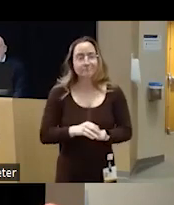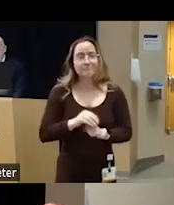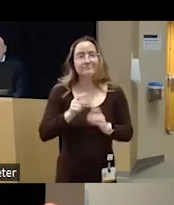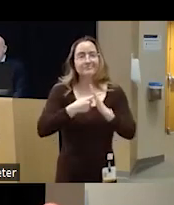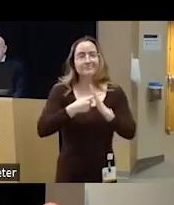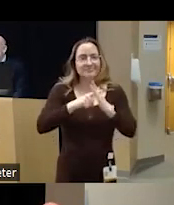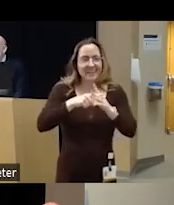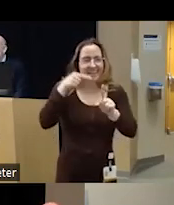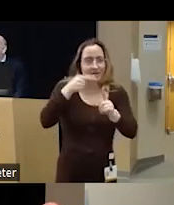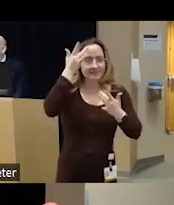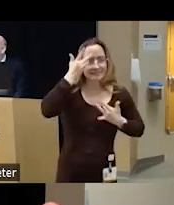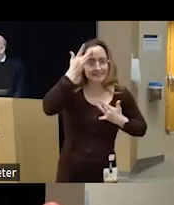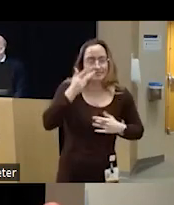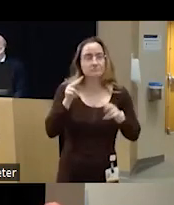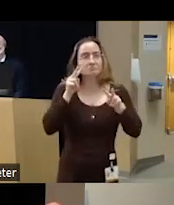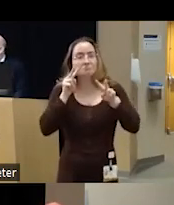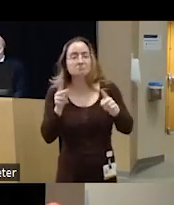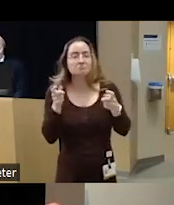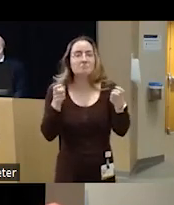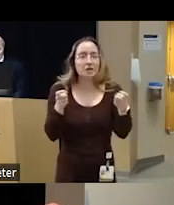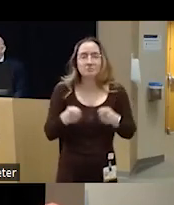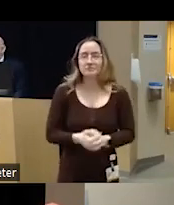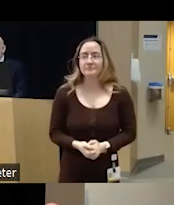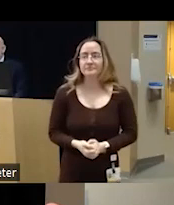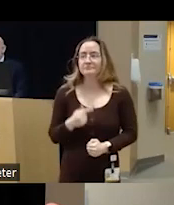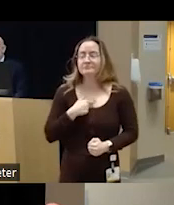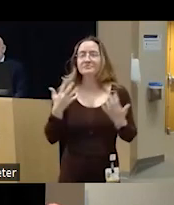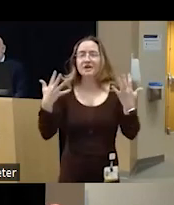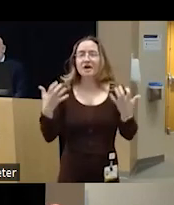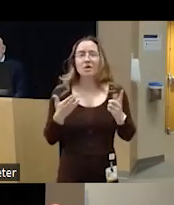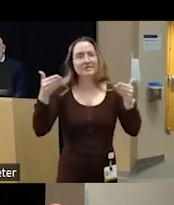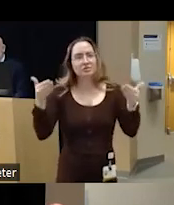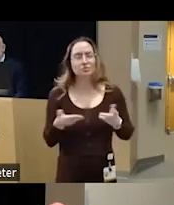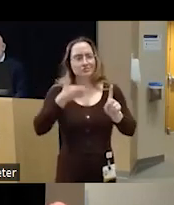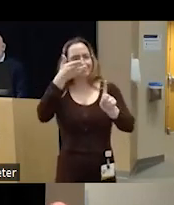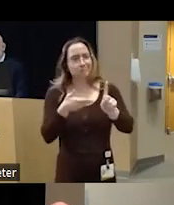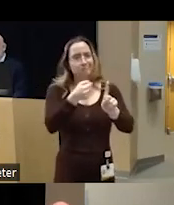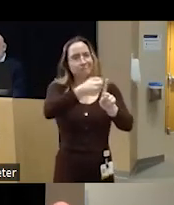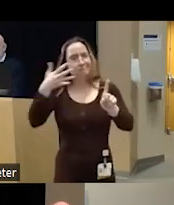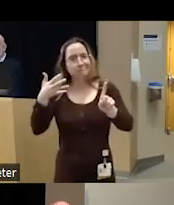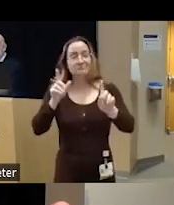And I'd like to give a longer introduction to our Kristoff. But first I just wanted to make